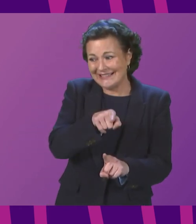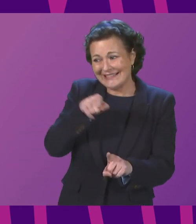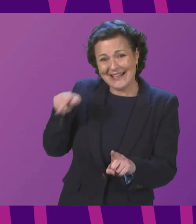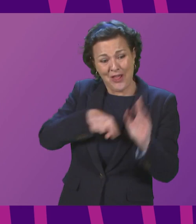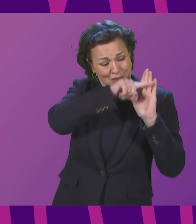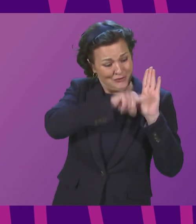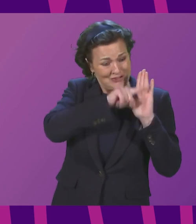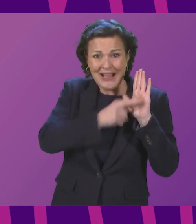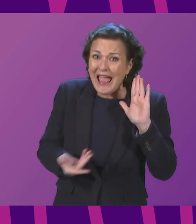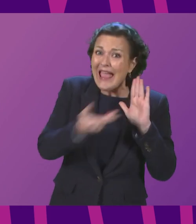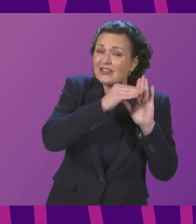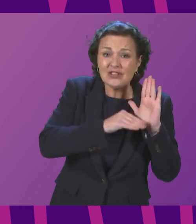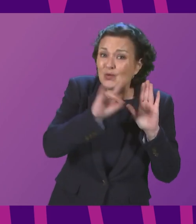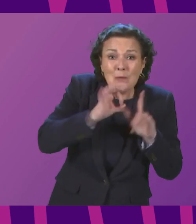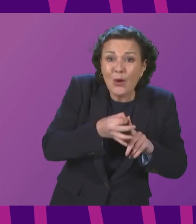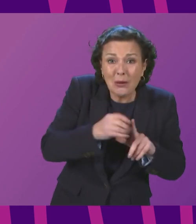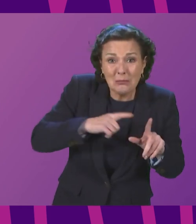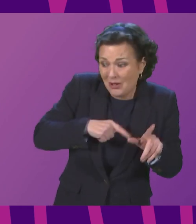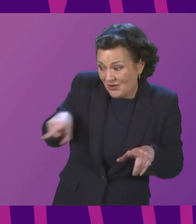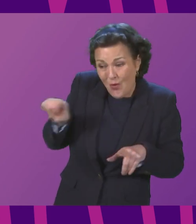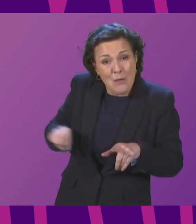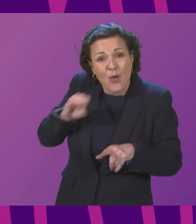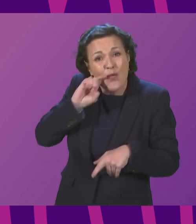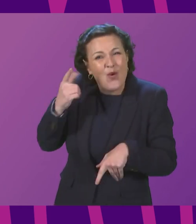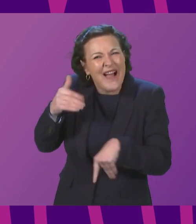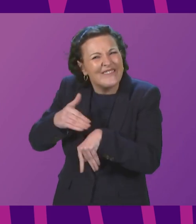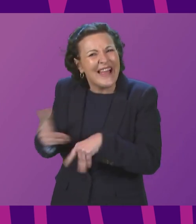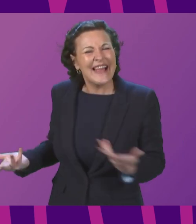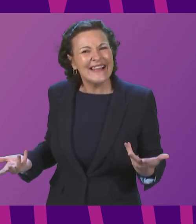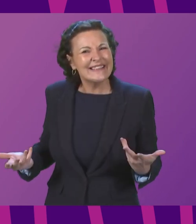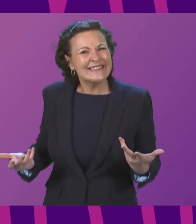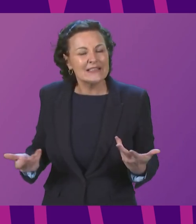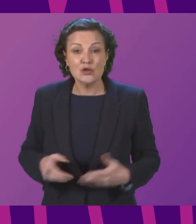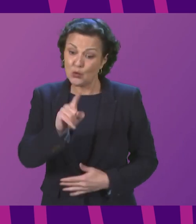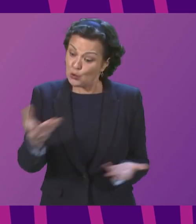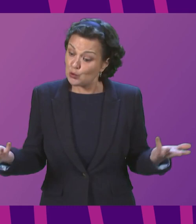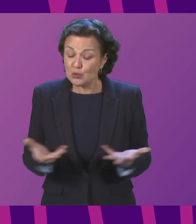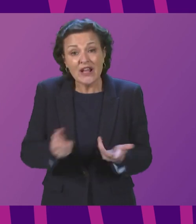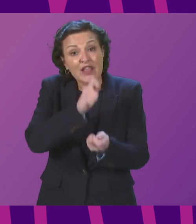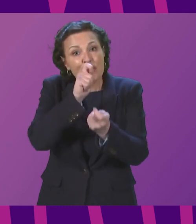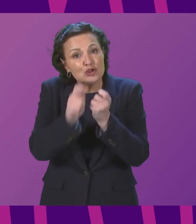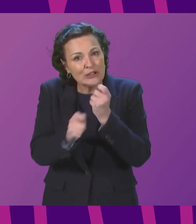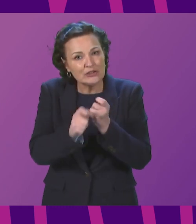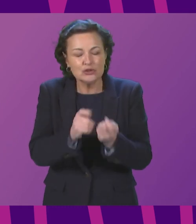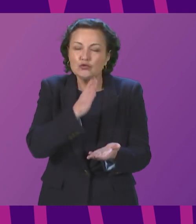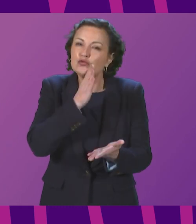The changes that we have announced today are about different judgments of risk and benefit